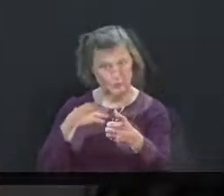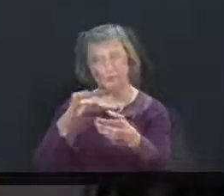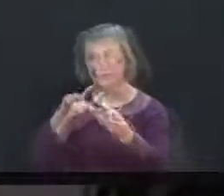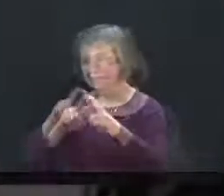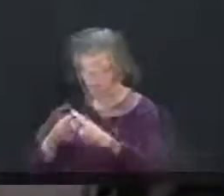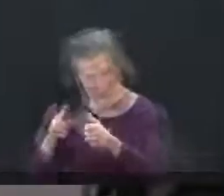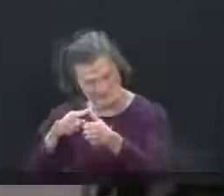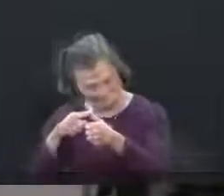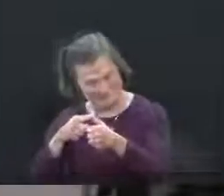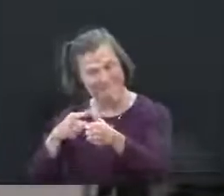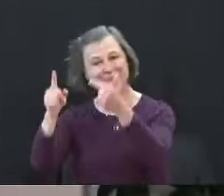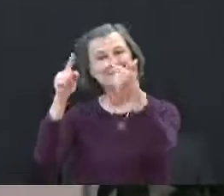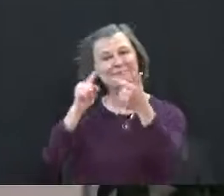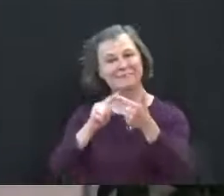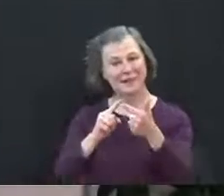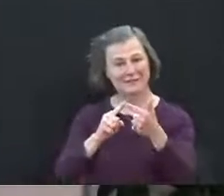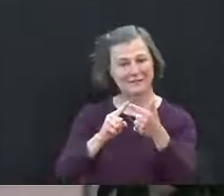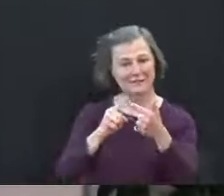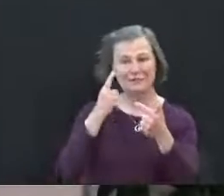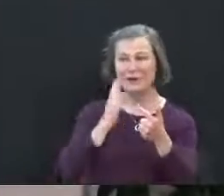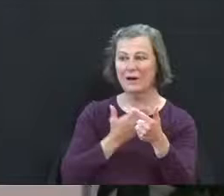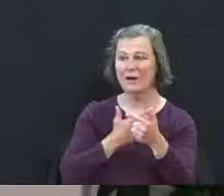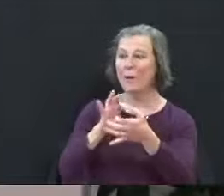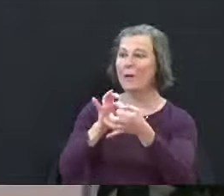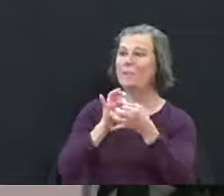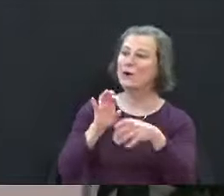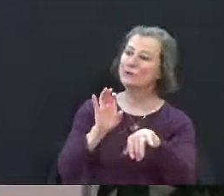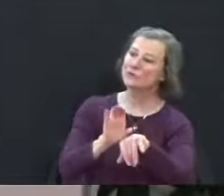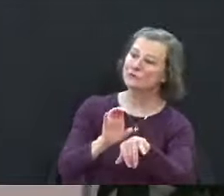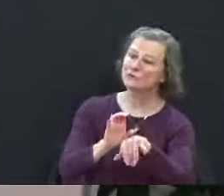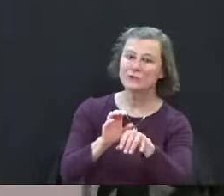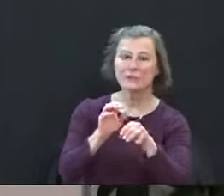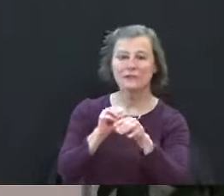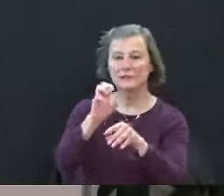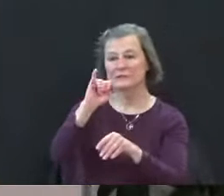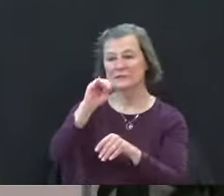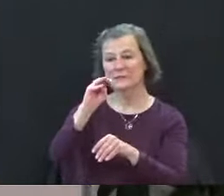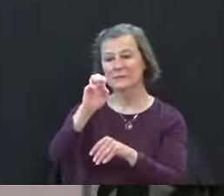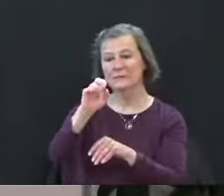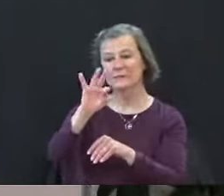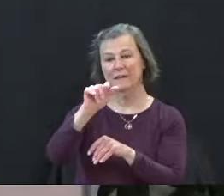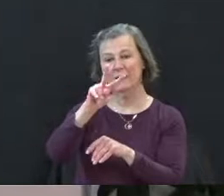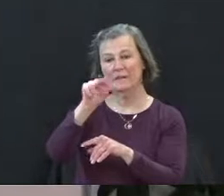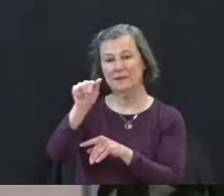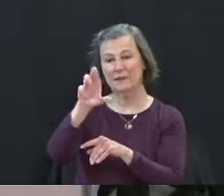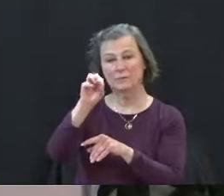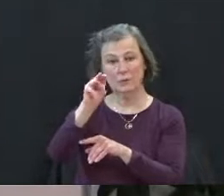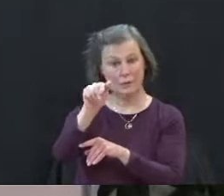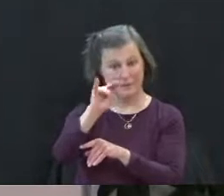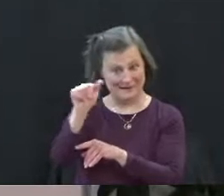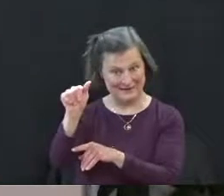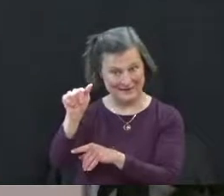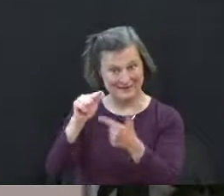The second for our partner church in Simenfalva Transylvania Romania.